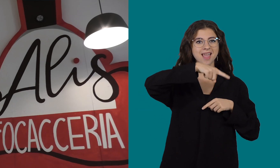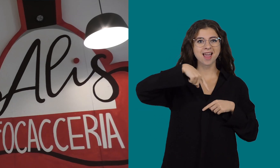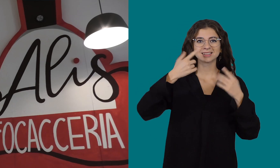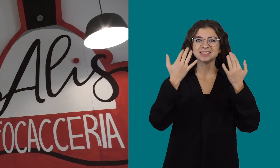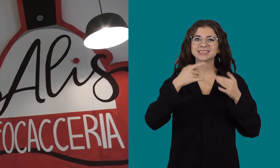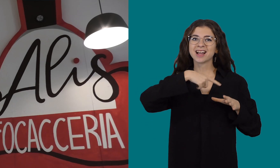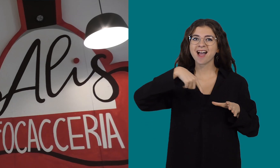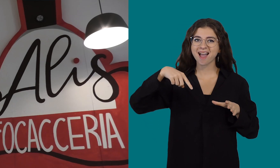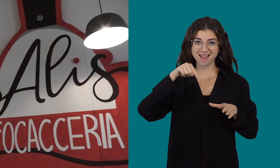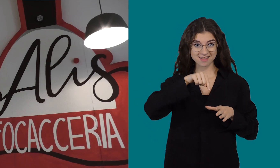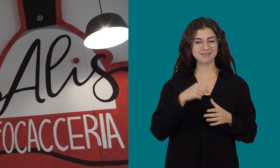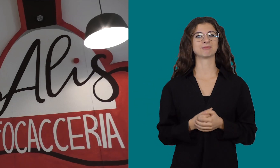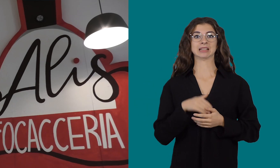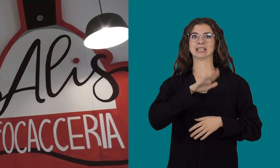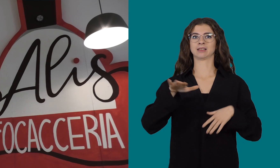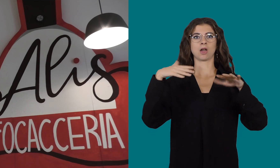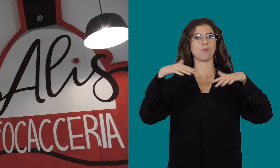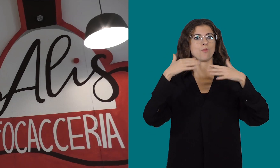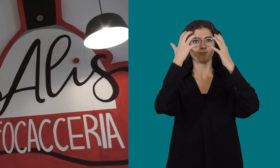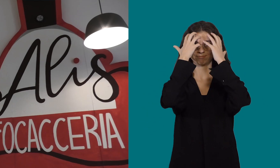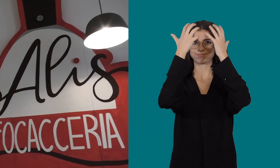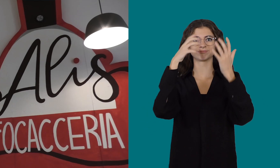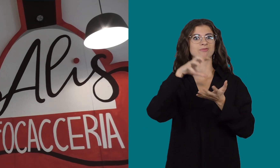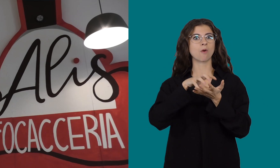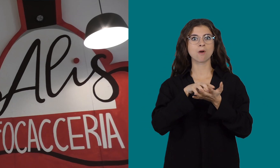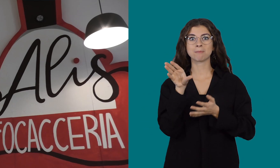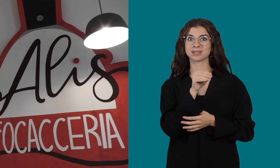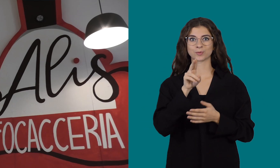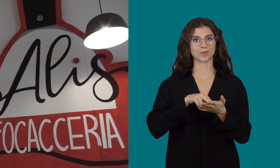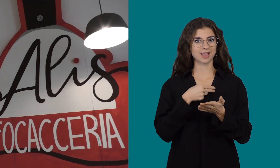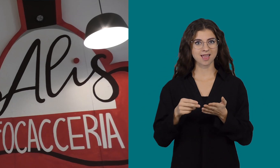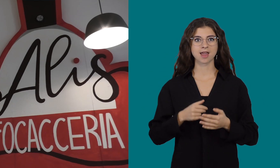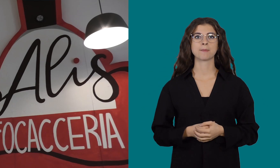is written with Nutella. Children are crazy about focaccia with Nutella.